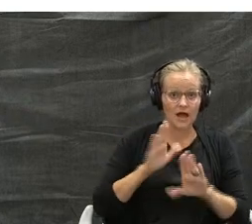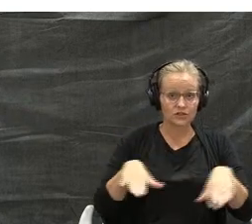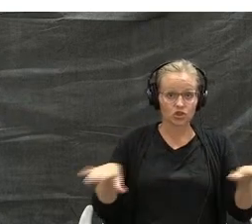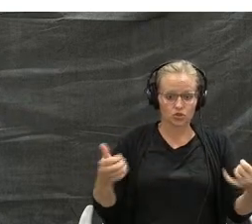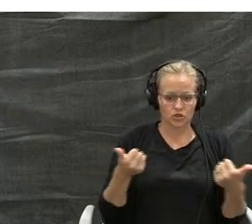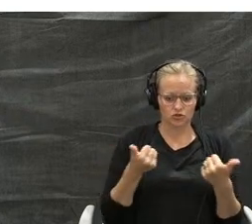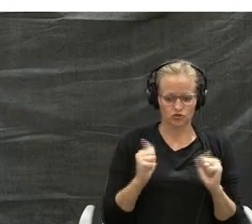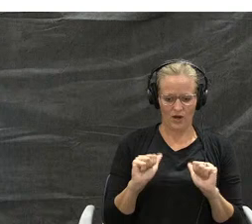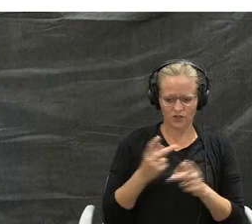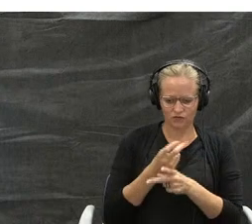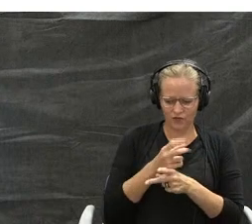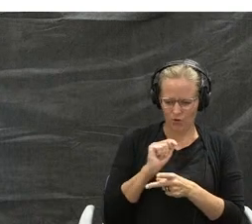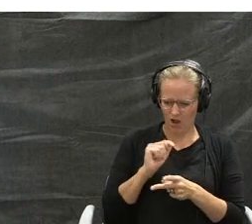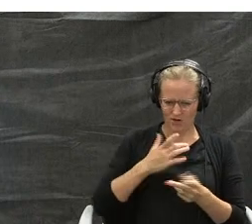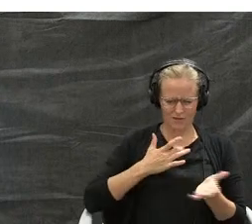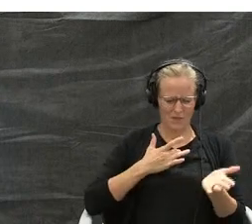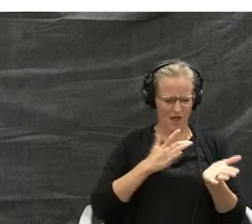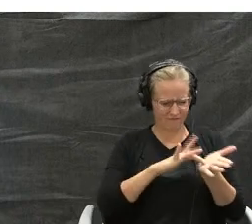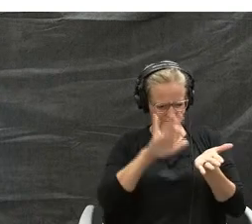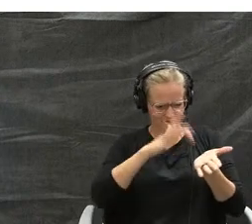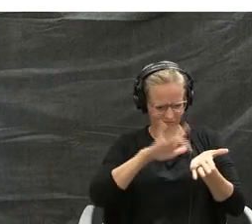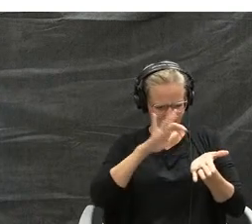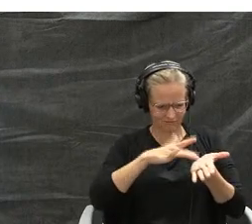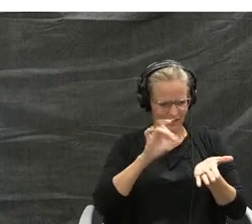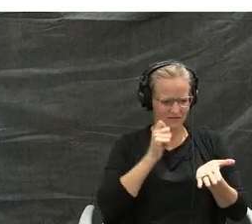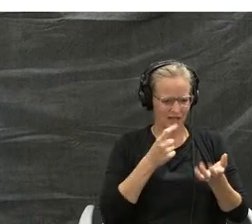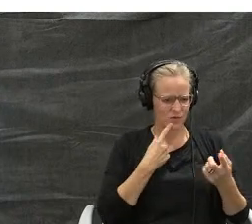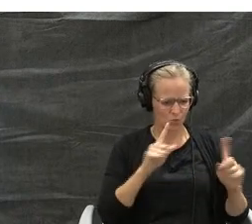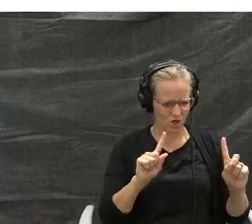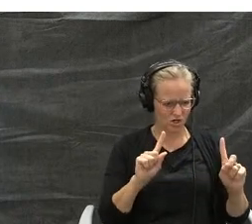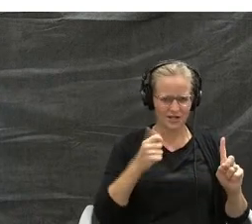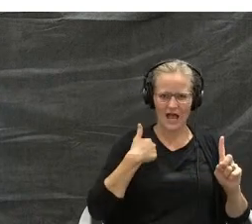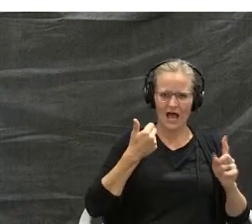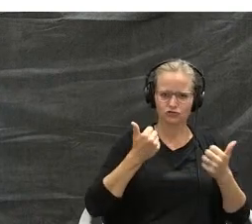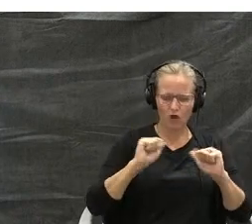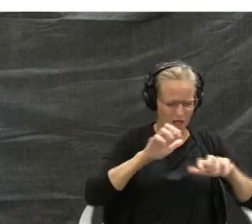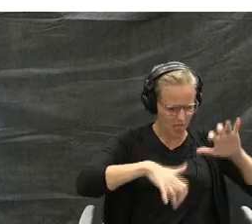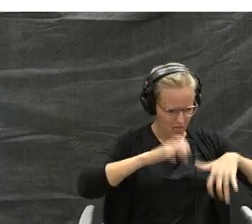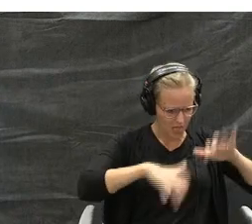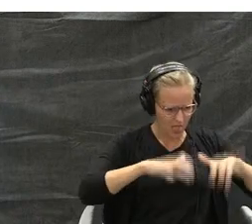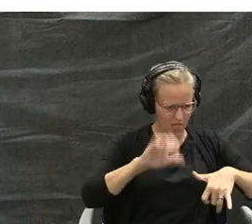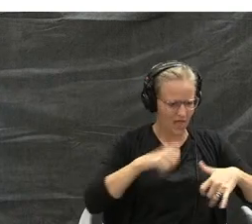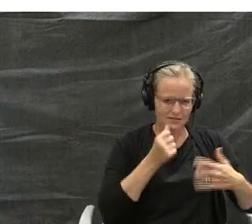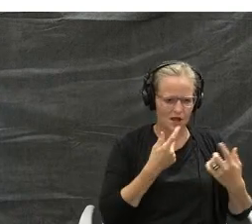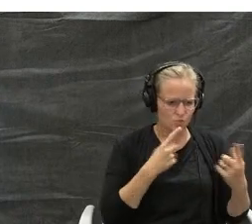finger to write answers on a scanned image of a worksheet than they were using their brains to actually solve